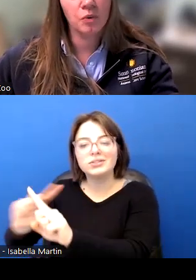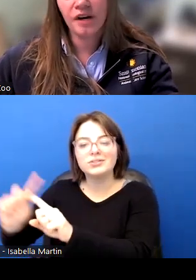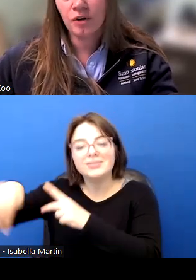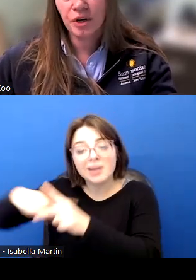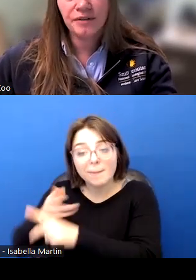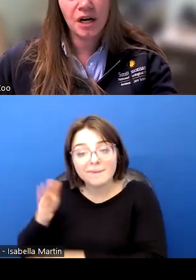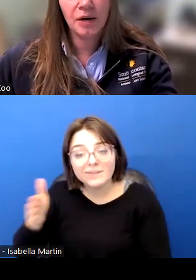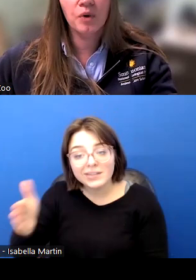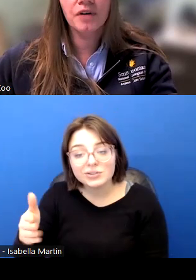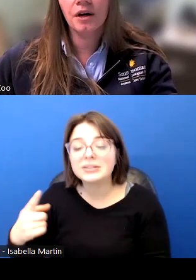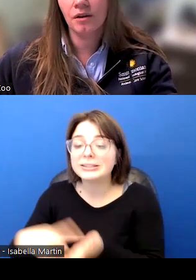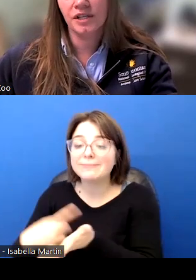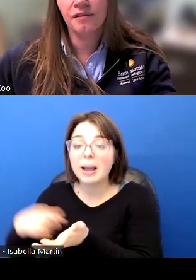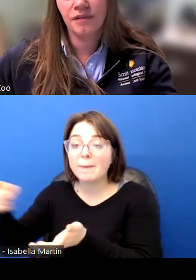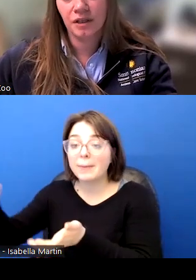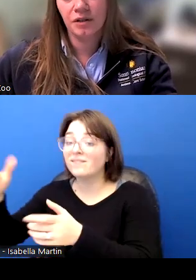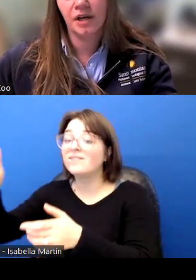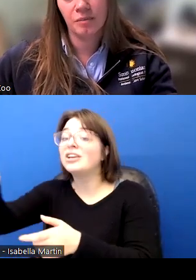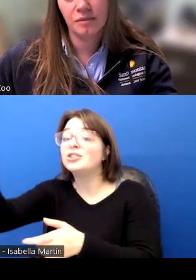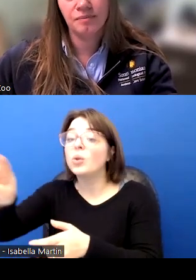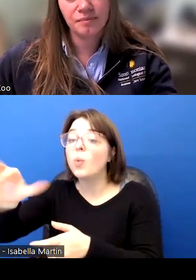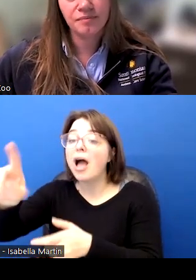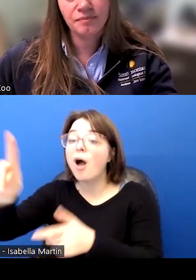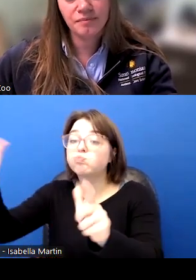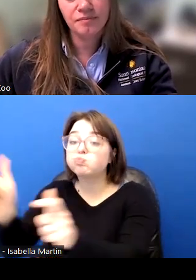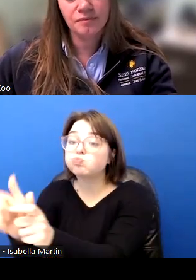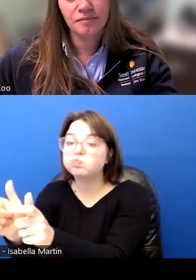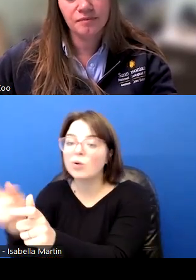away for a period of time we've got others that can fill in those gaps. >>Shellie: That's great, Gwen said